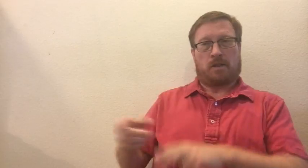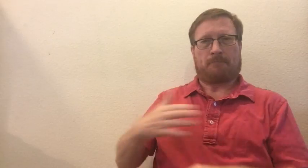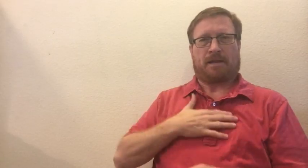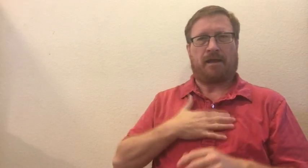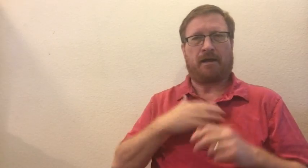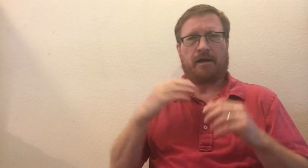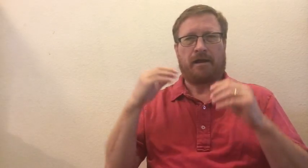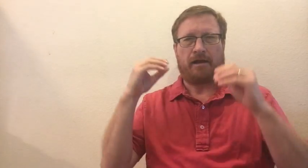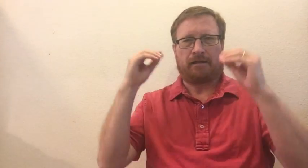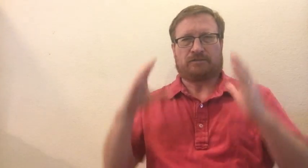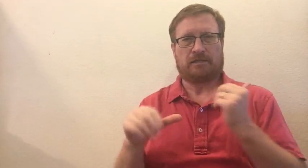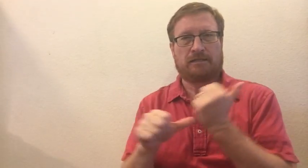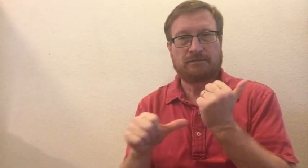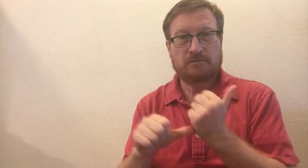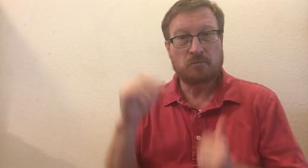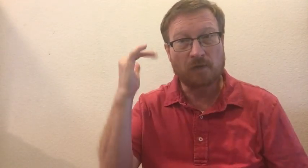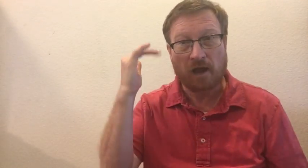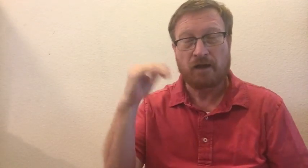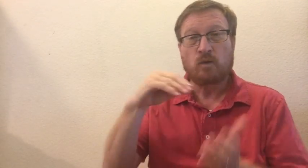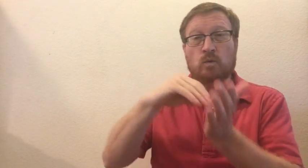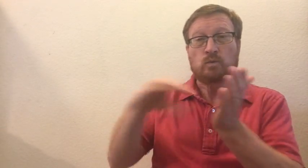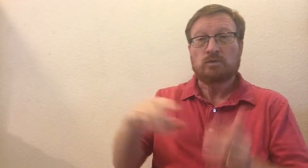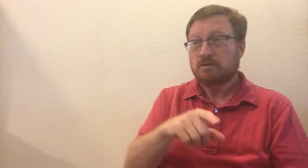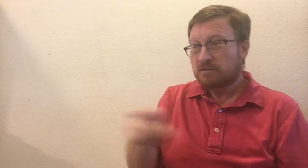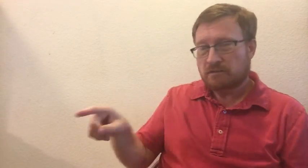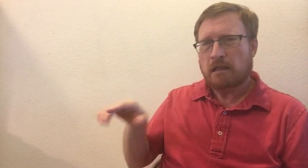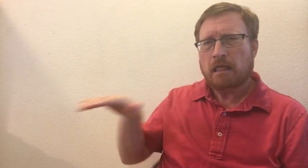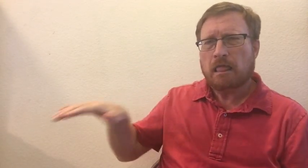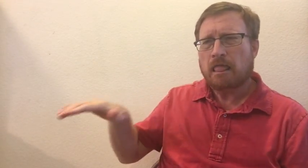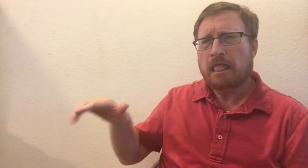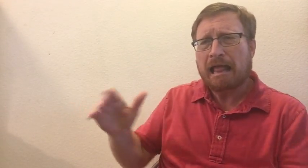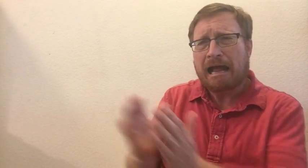the game, and I called the student my teachers assistant